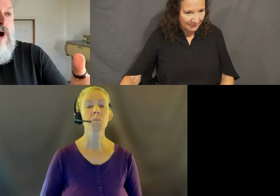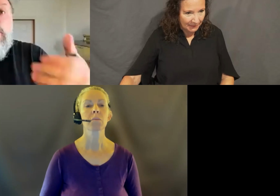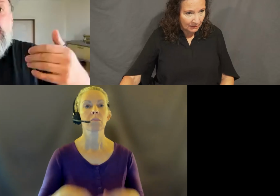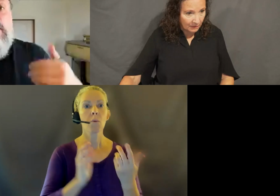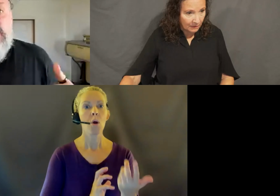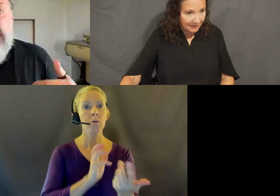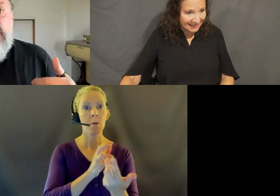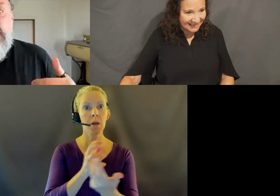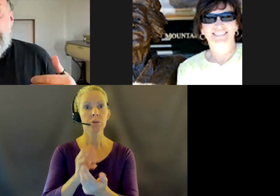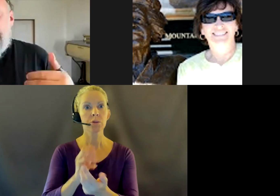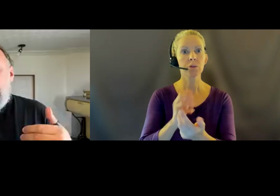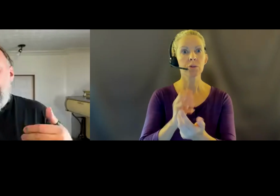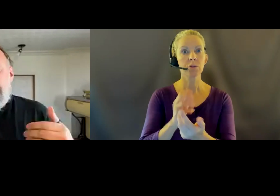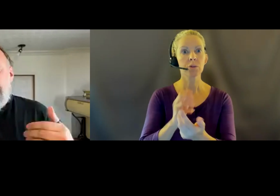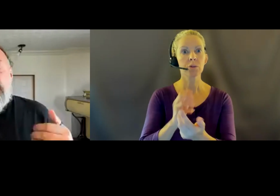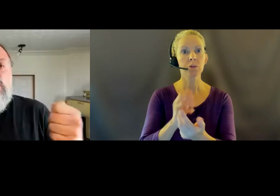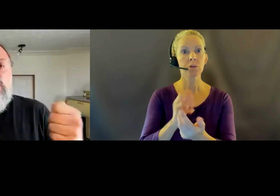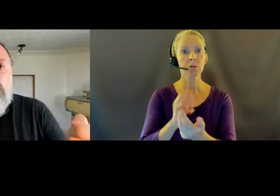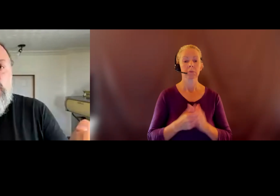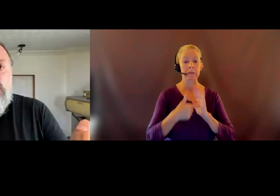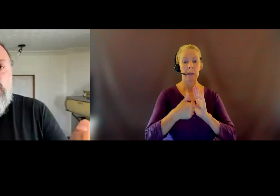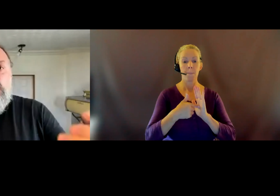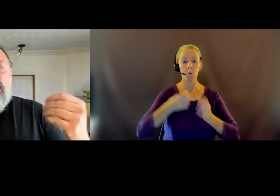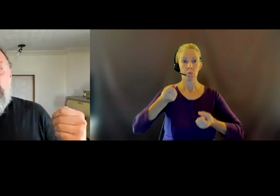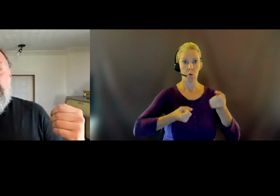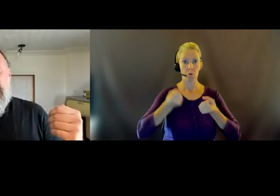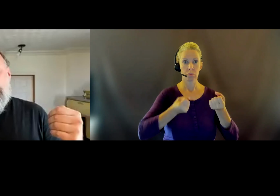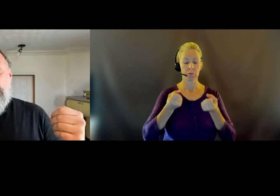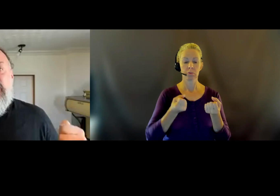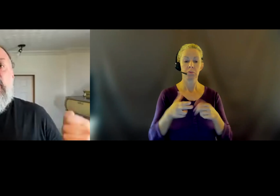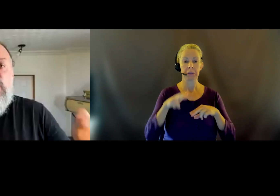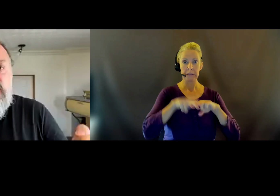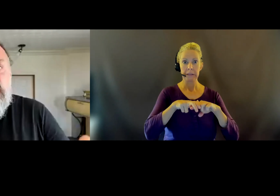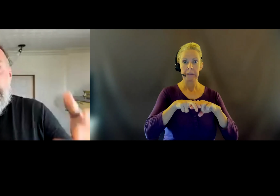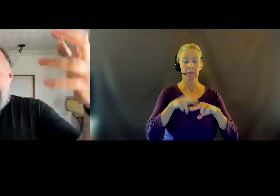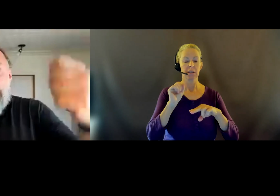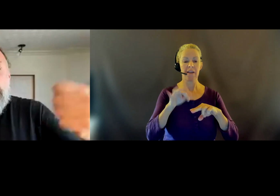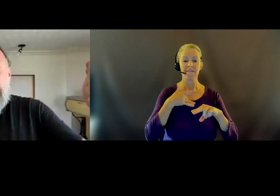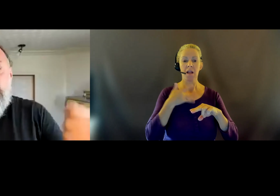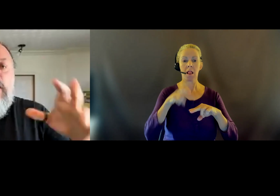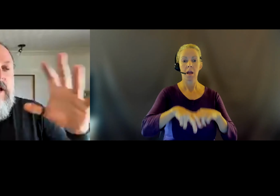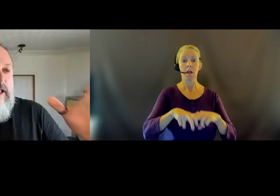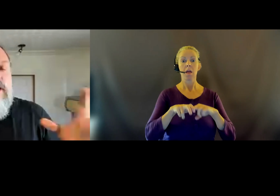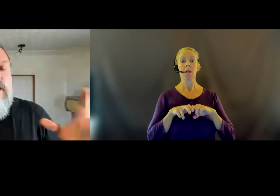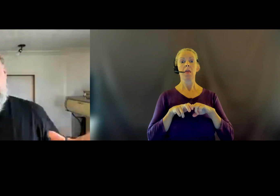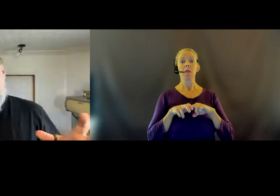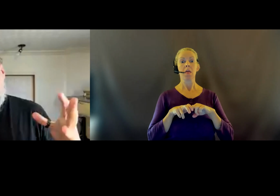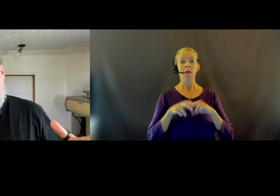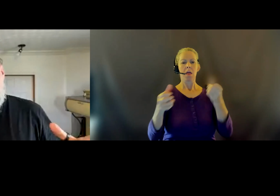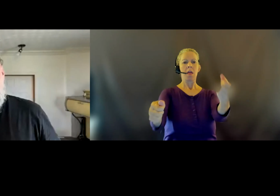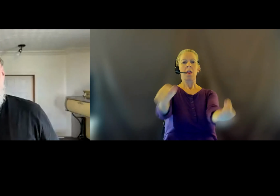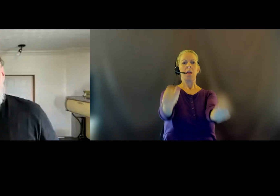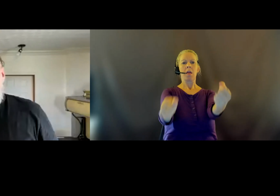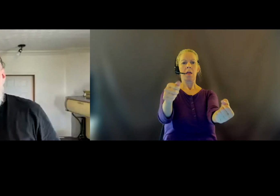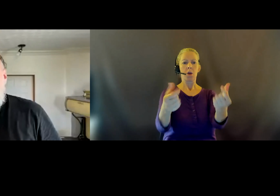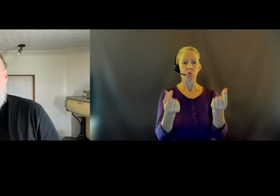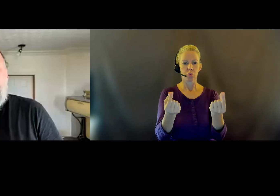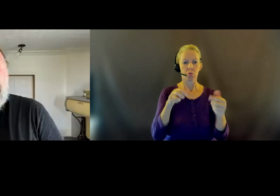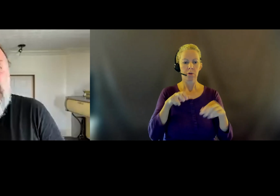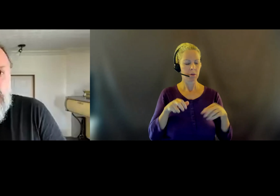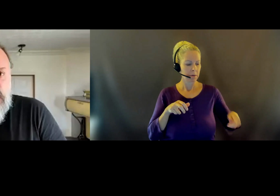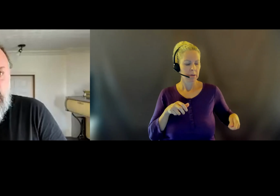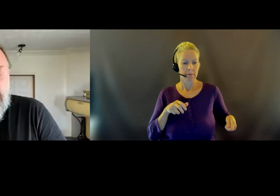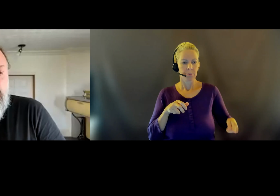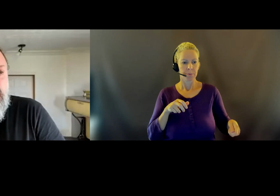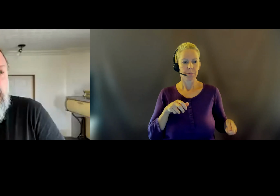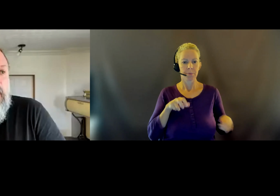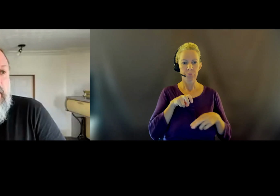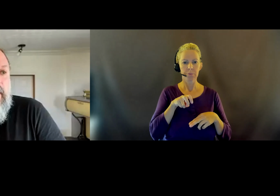Like our cars today, when the seat is too close or too far away, we can adjust.